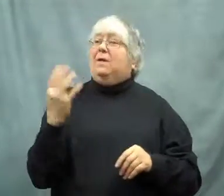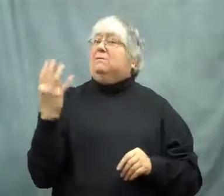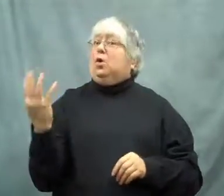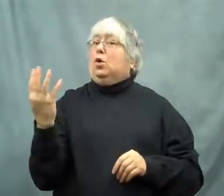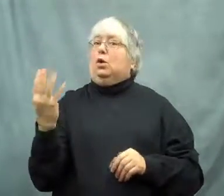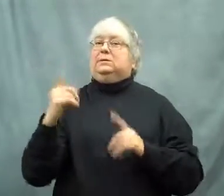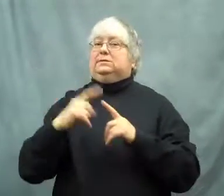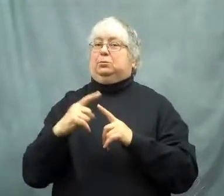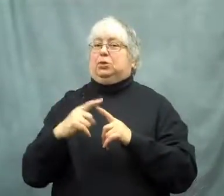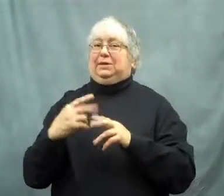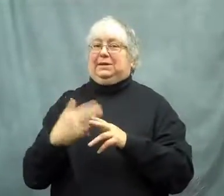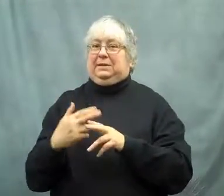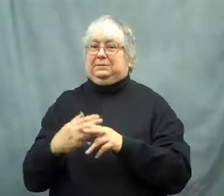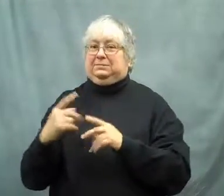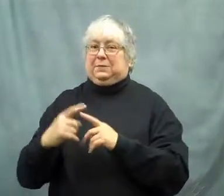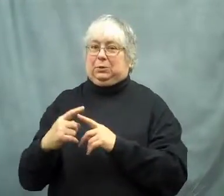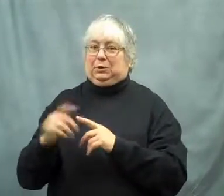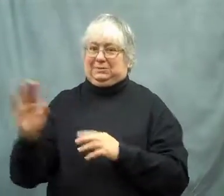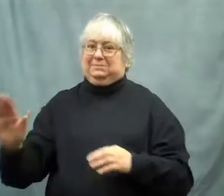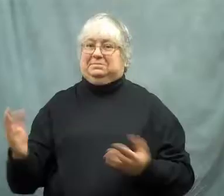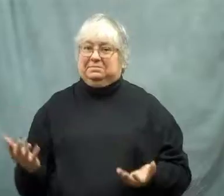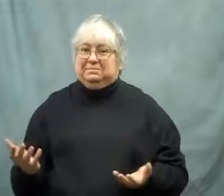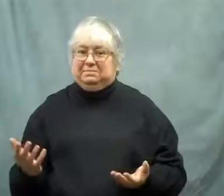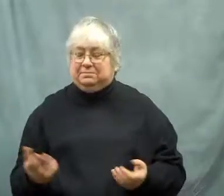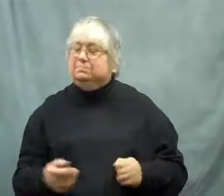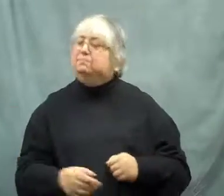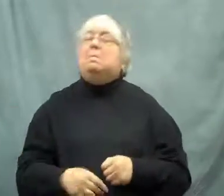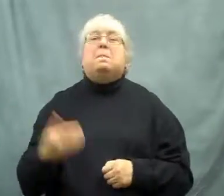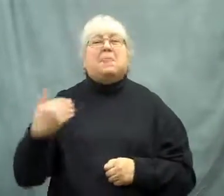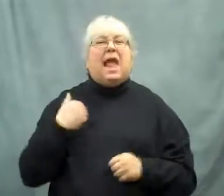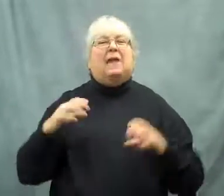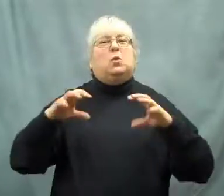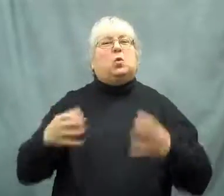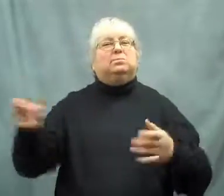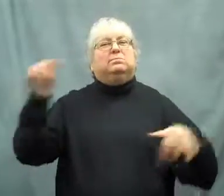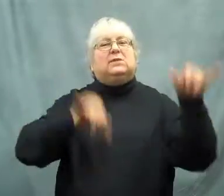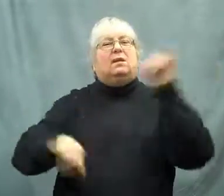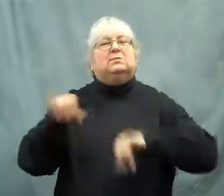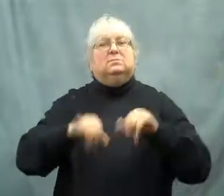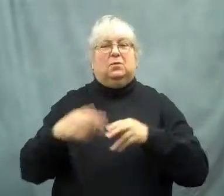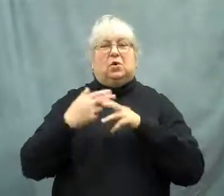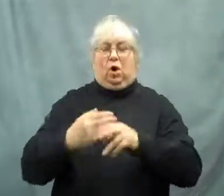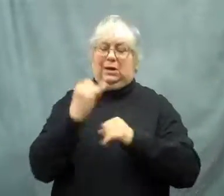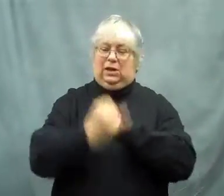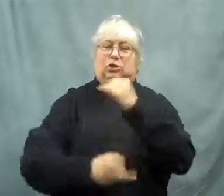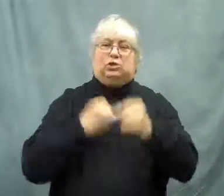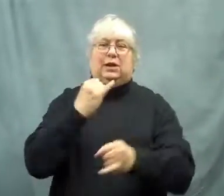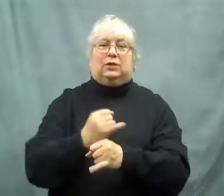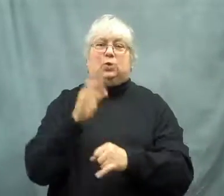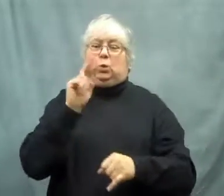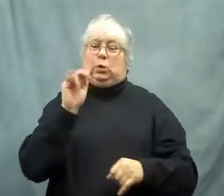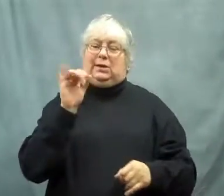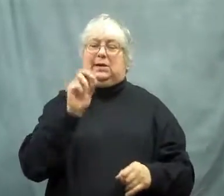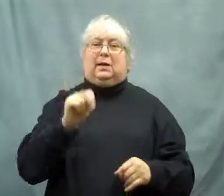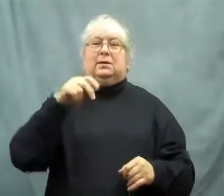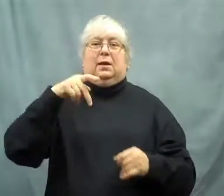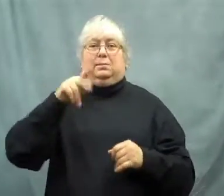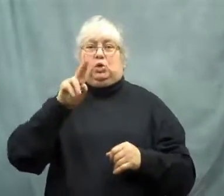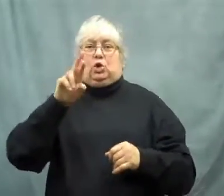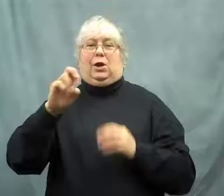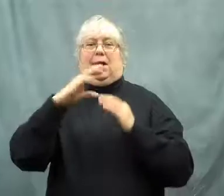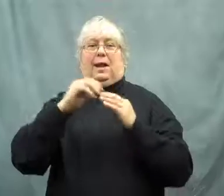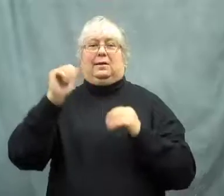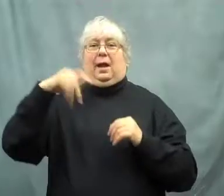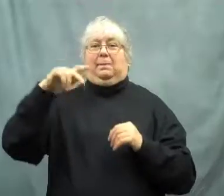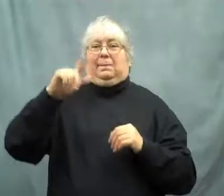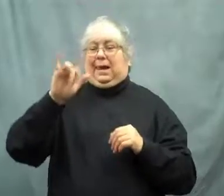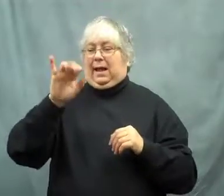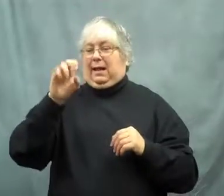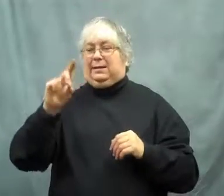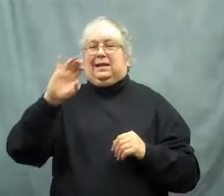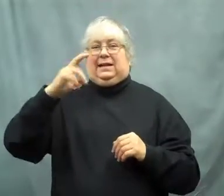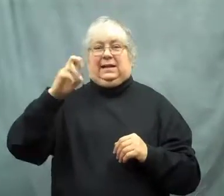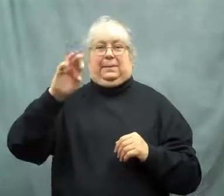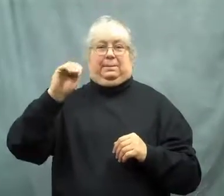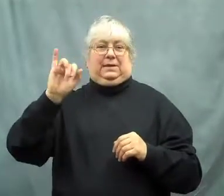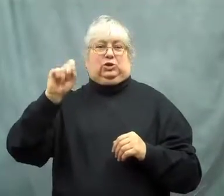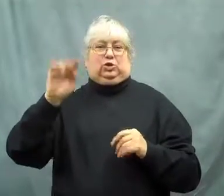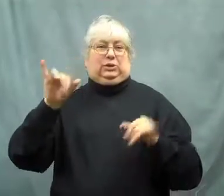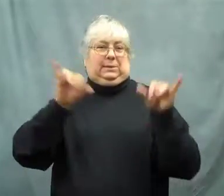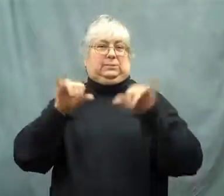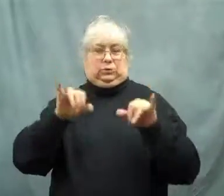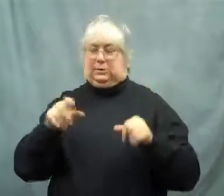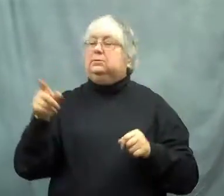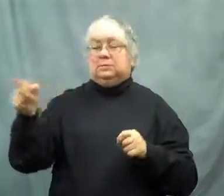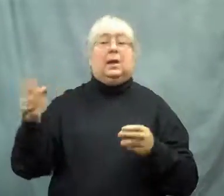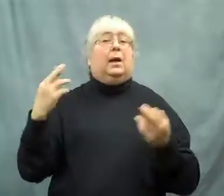Element 114 will be called Flerovium. The abbreviation will be Fl.